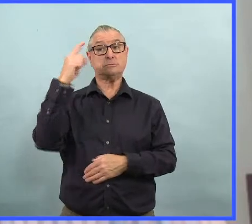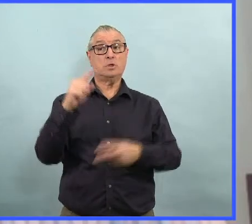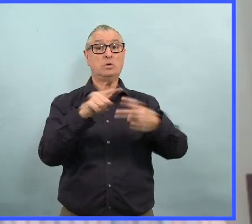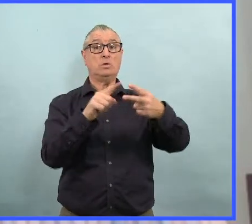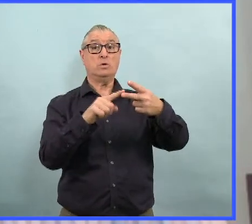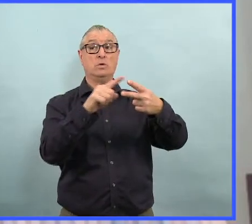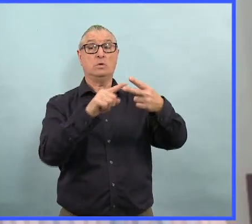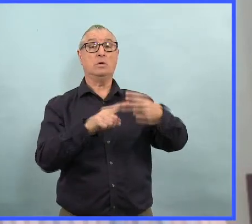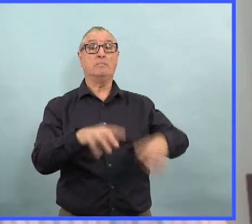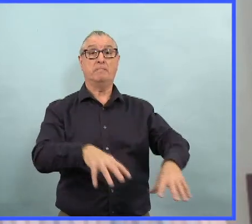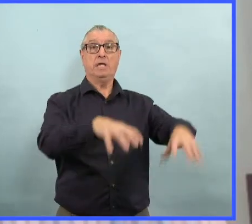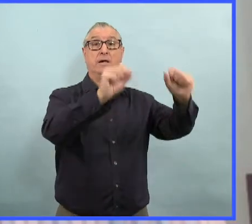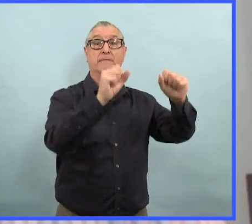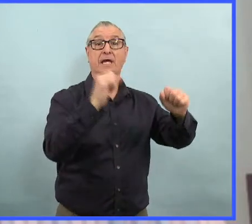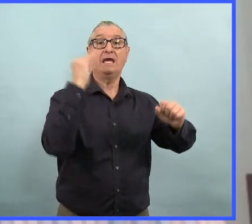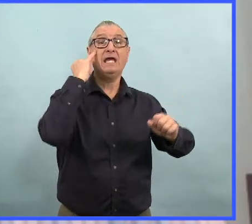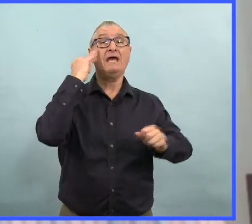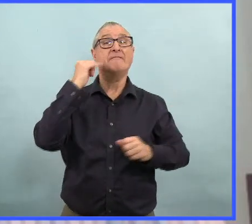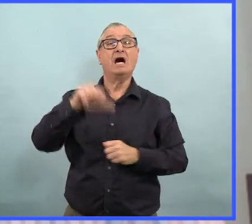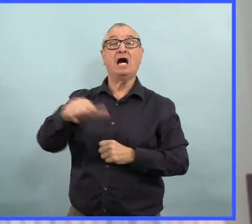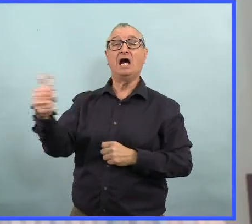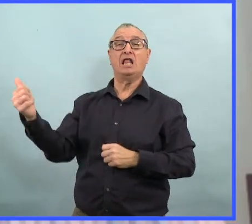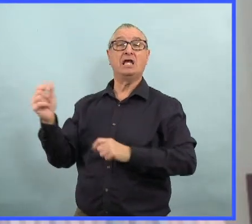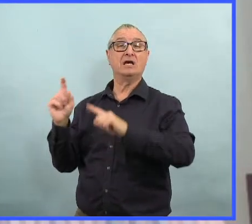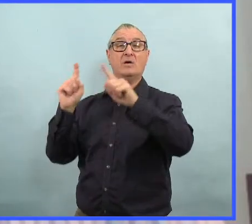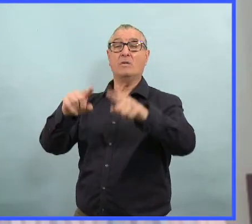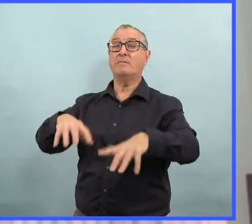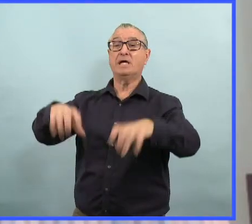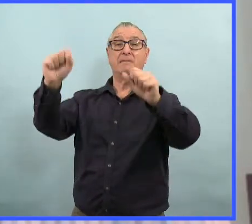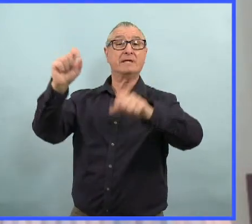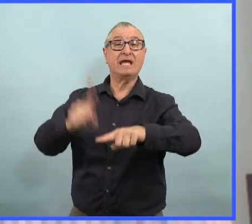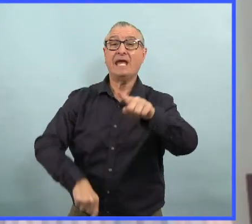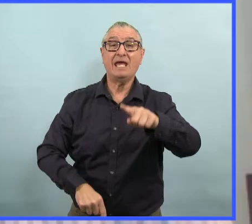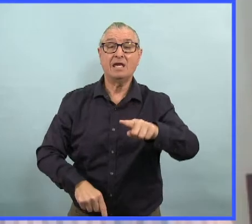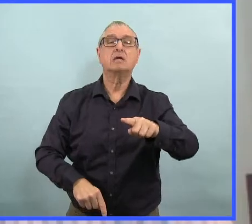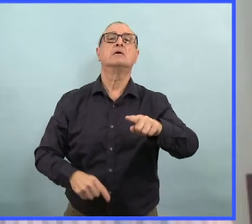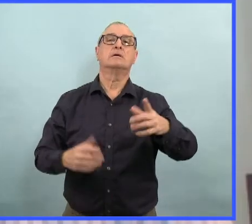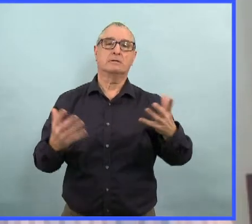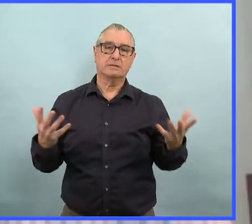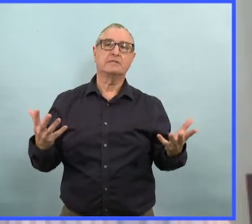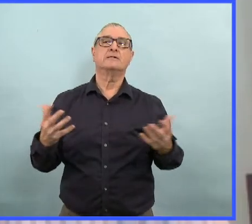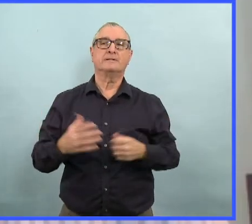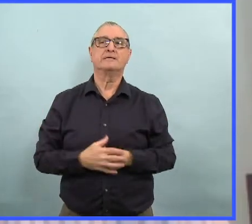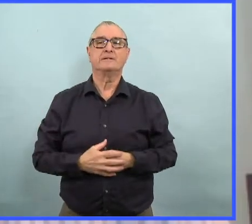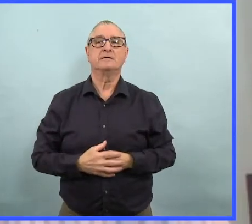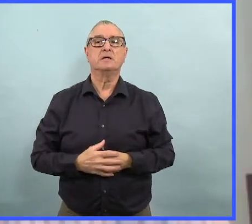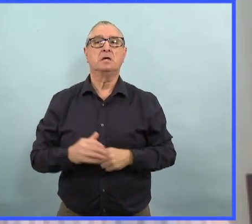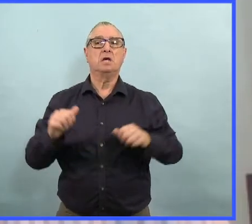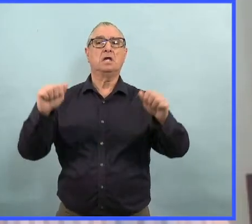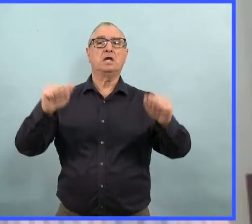of booking confirmation via digital paper copy appointments can be confirmed on site if needed